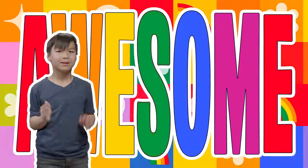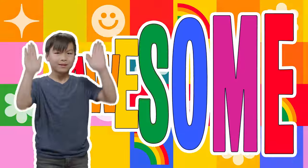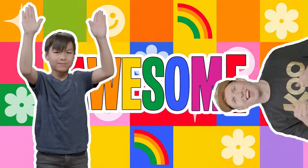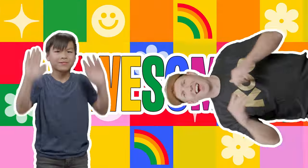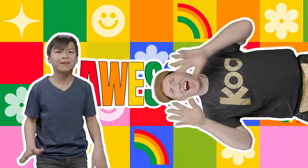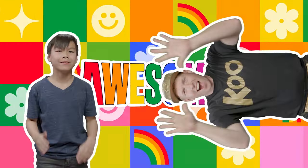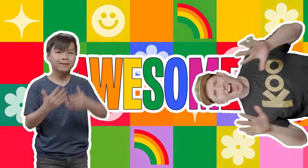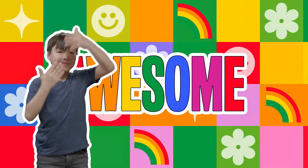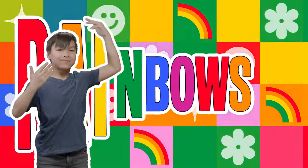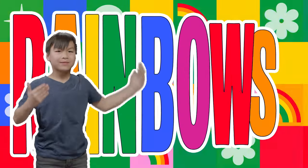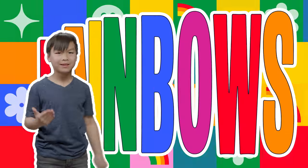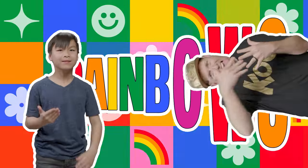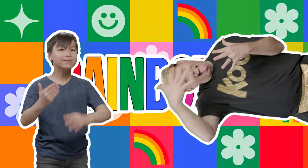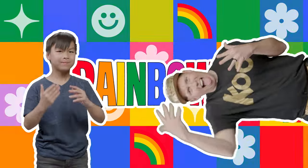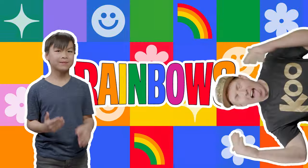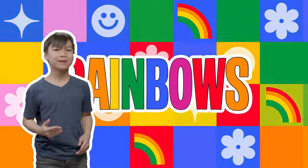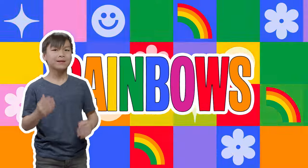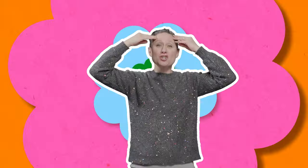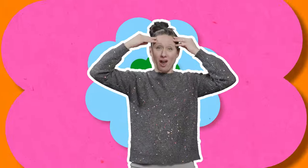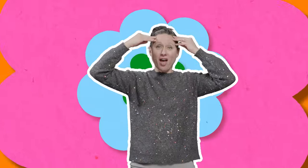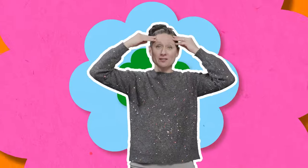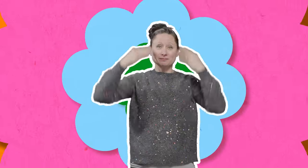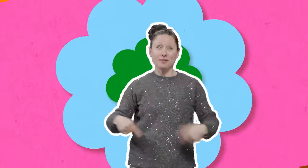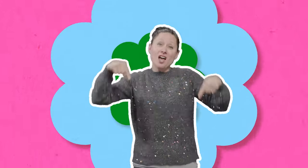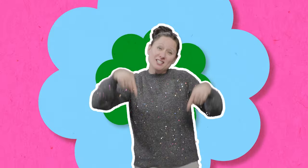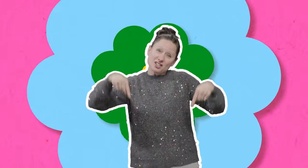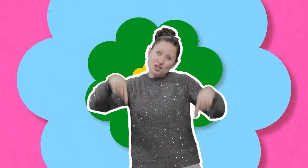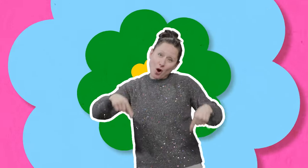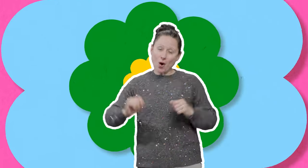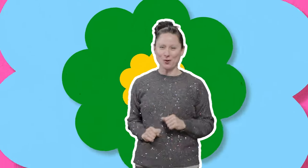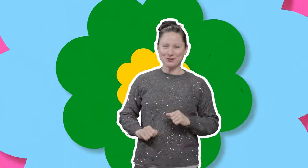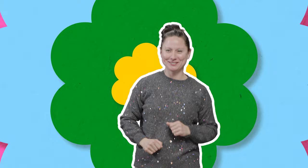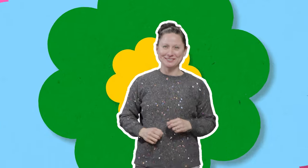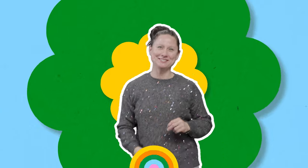Awesome (Awesome) Rainbows (Rainbows) Touch your head, touch your toes